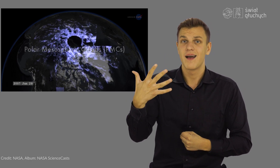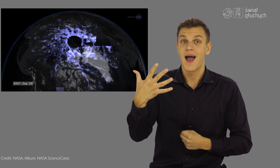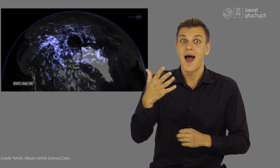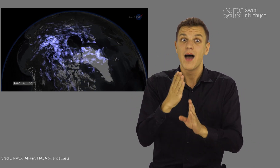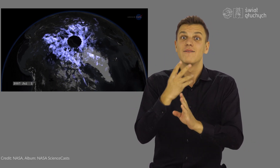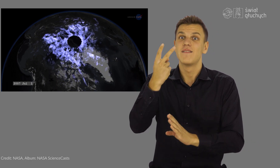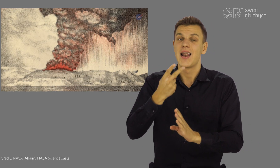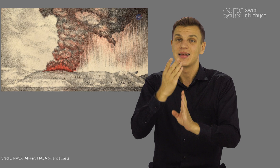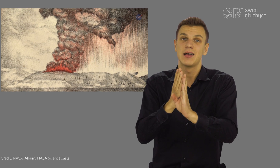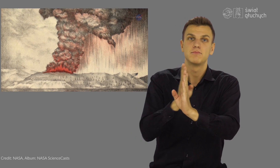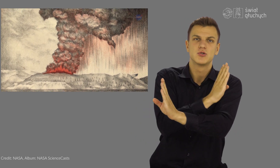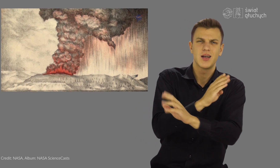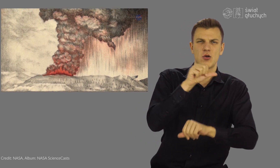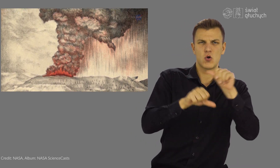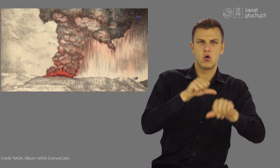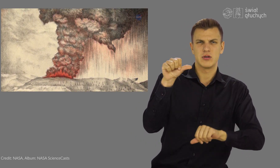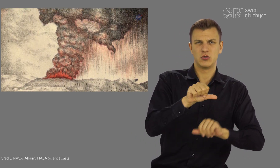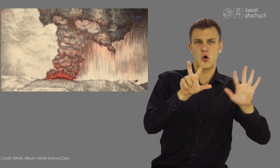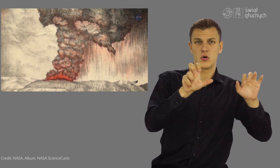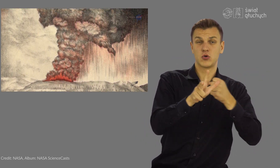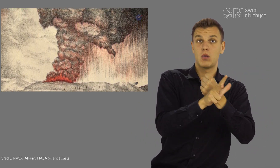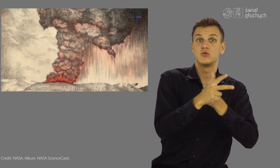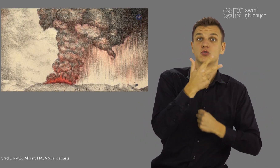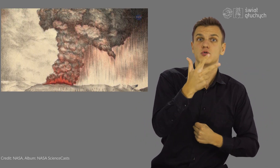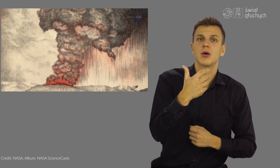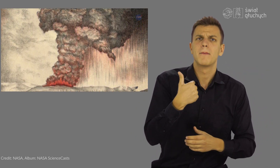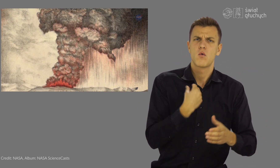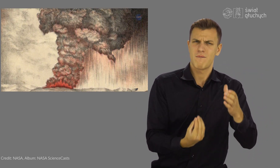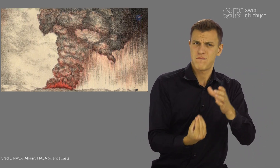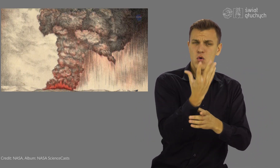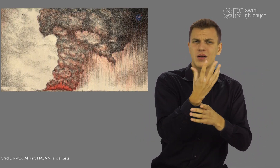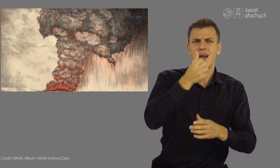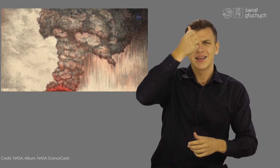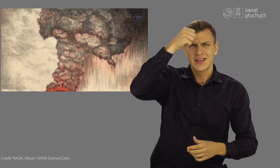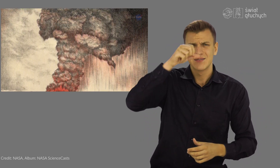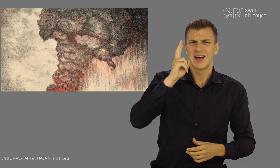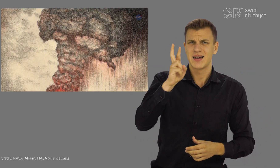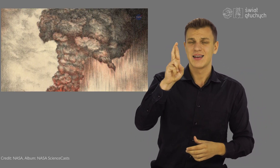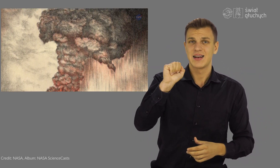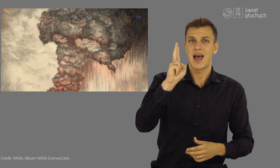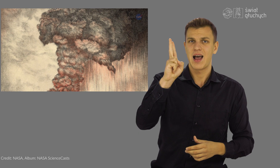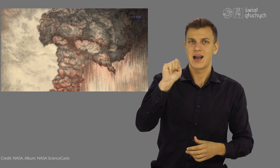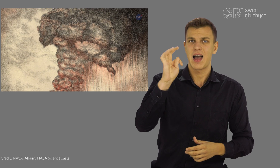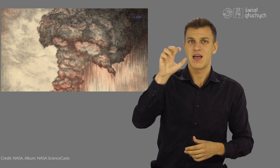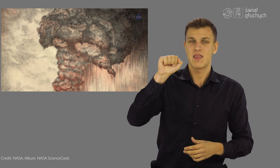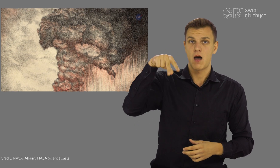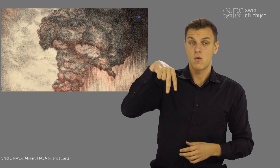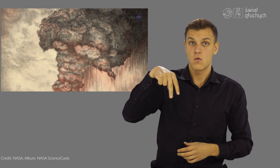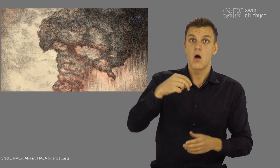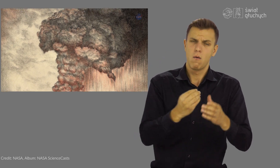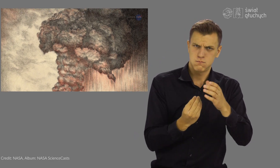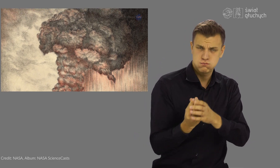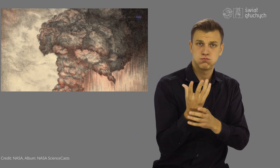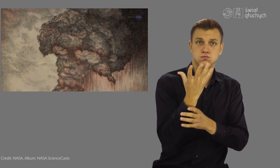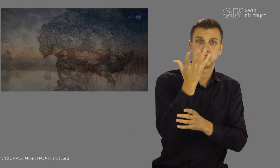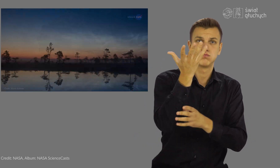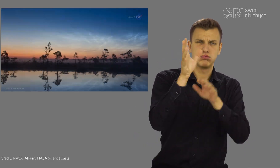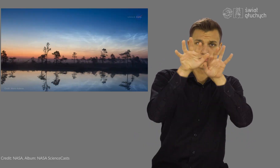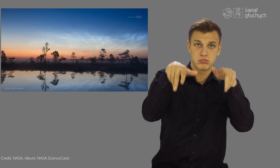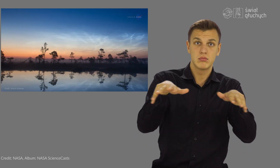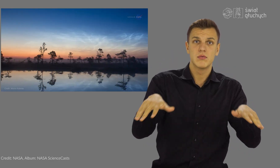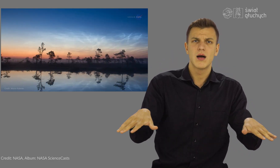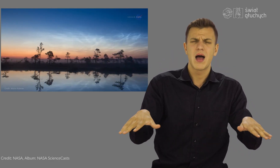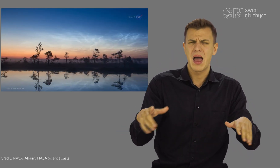This was two years after the Krakatau volcano eruption.